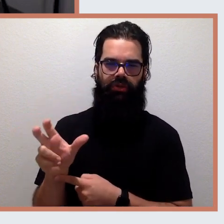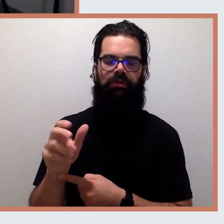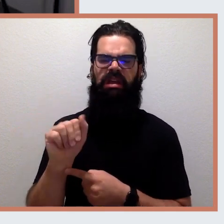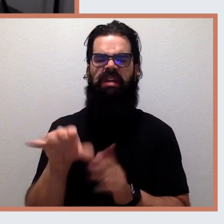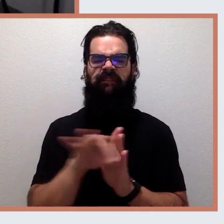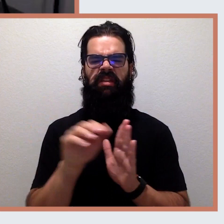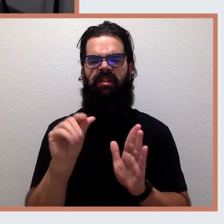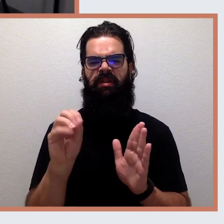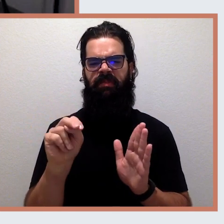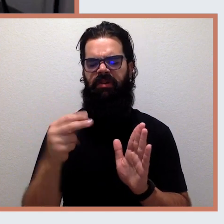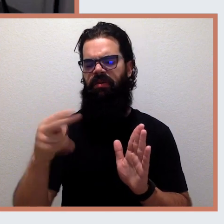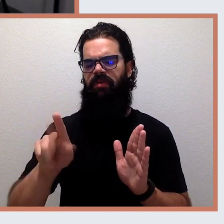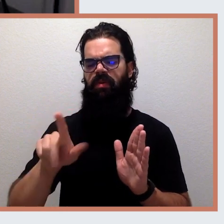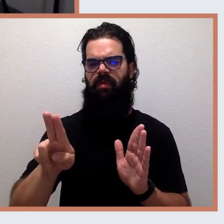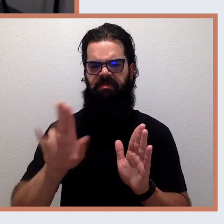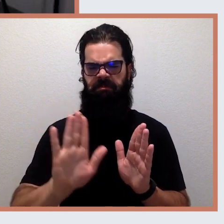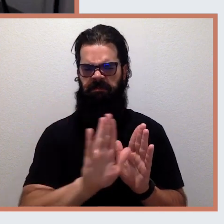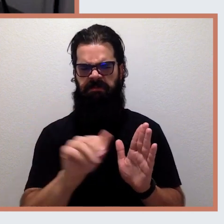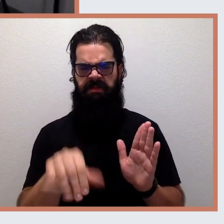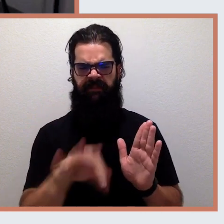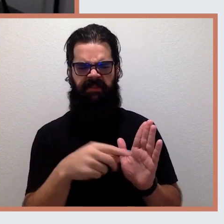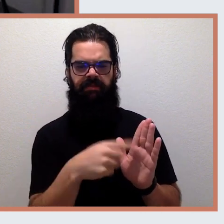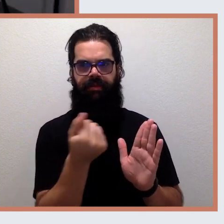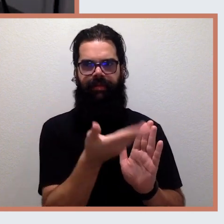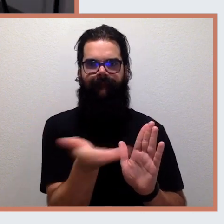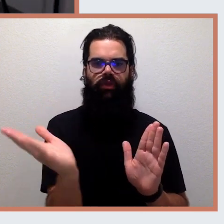and now it's on Amazon and Hulu and iTunes and everywhere else you can find,